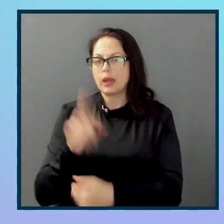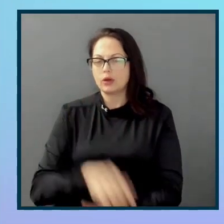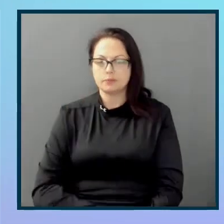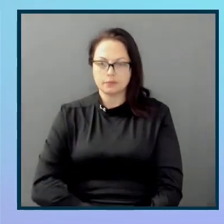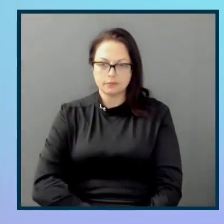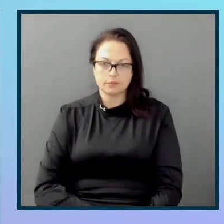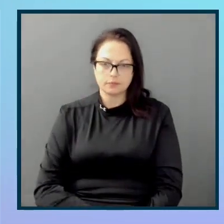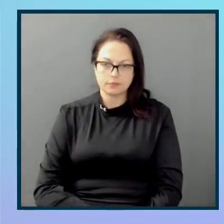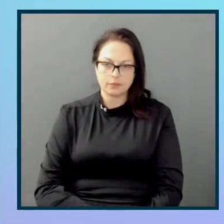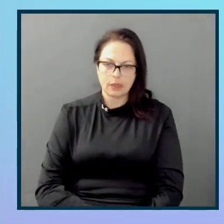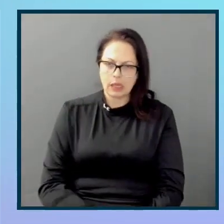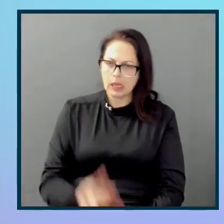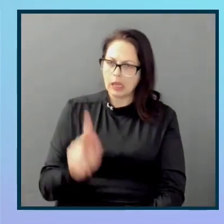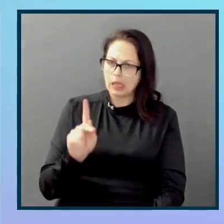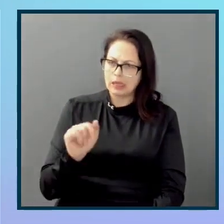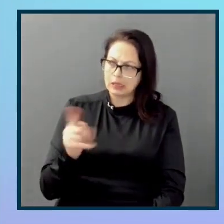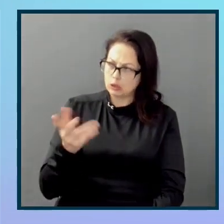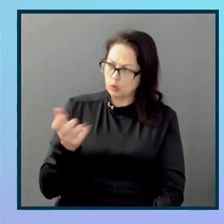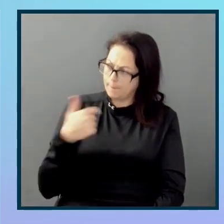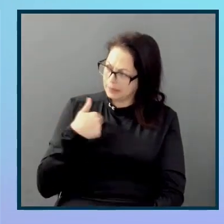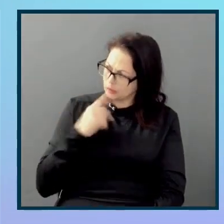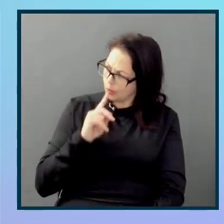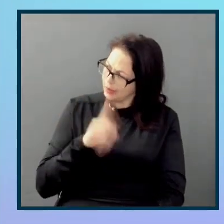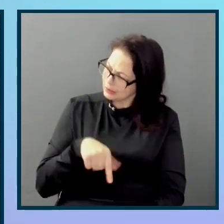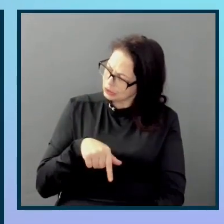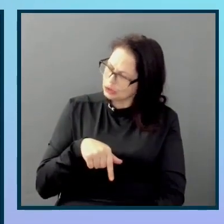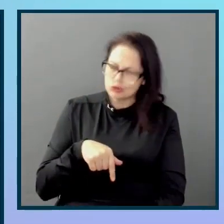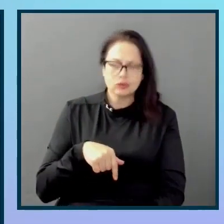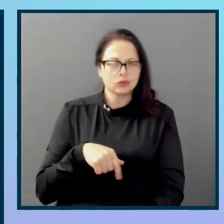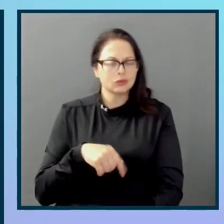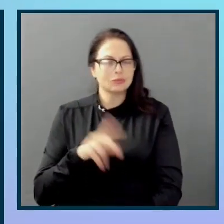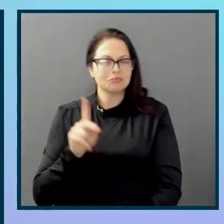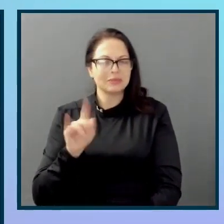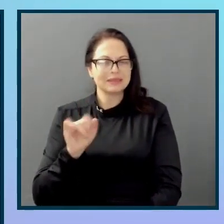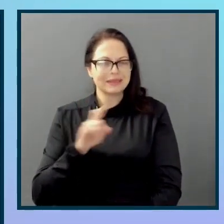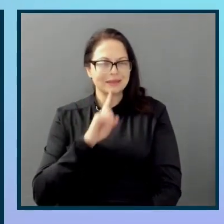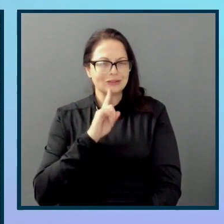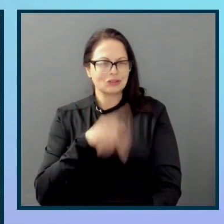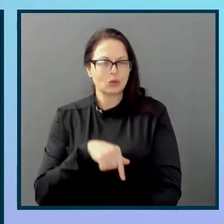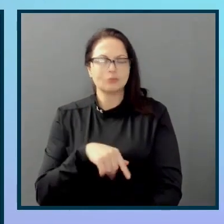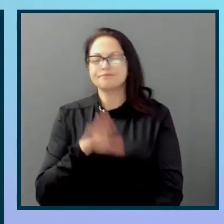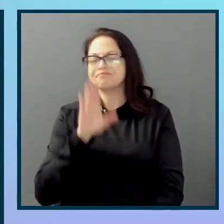You want me to take this still? Sure. - Sure. Yeah. So I'll just, I'll cover some of the most common roles.